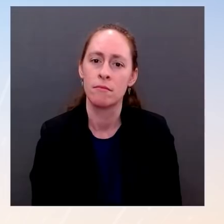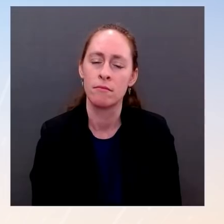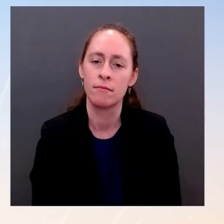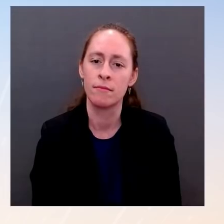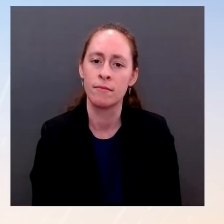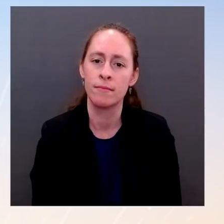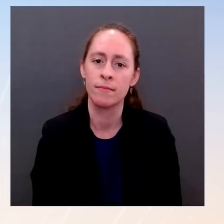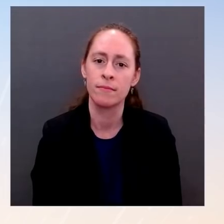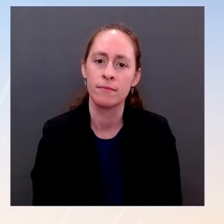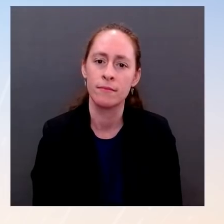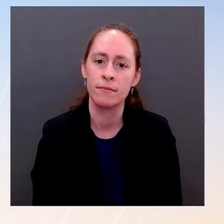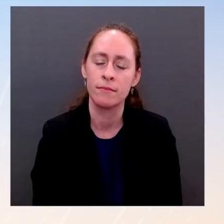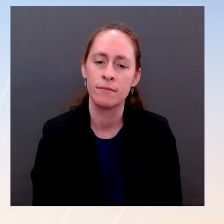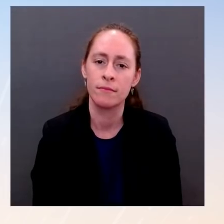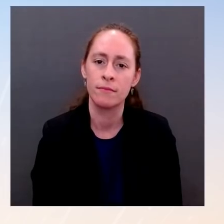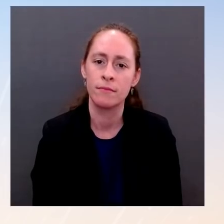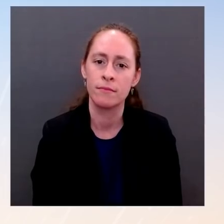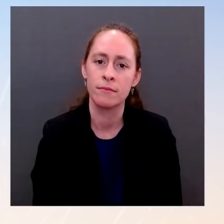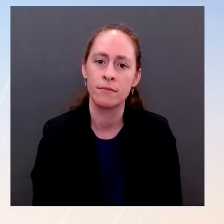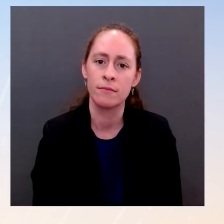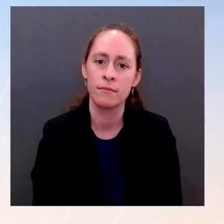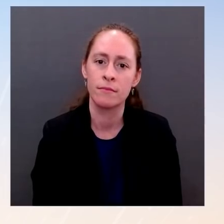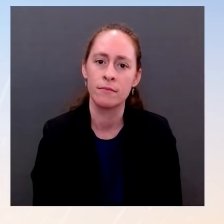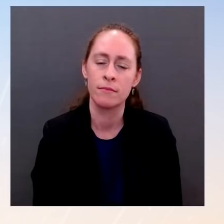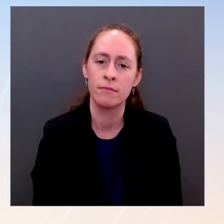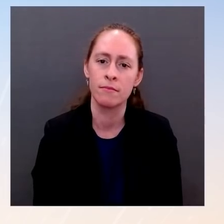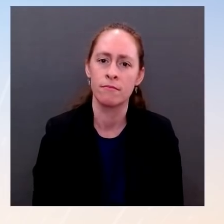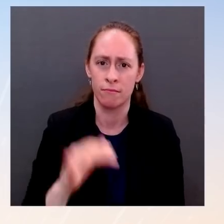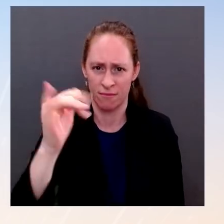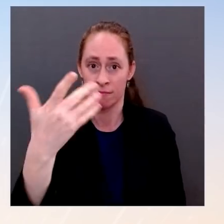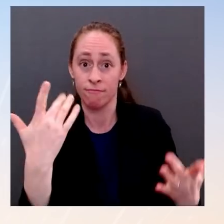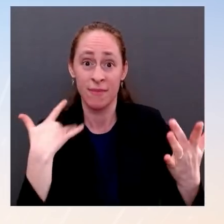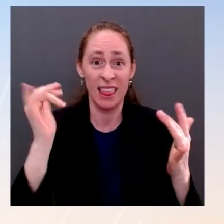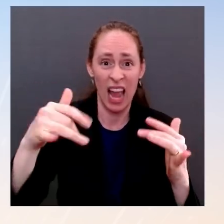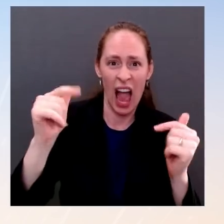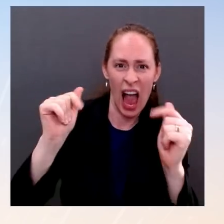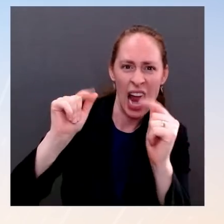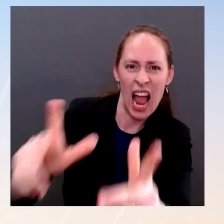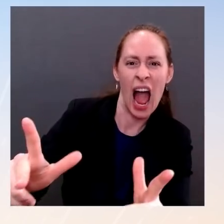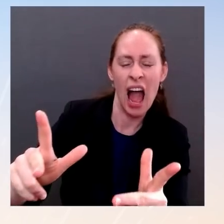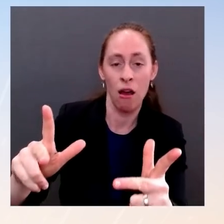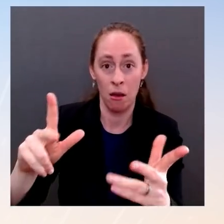Have you been able to determine whether those actions were taken to send a signal that, yes, we are going to invade?